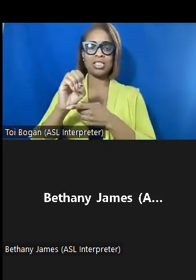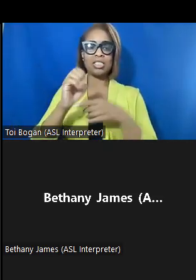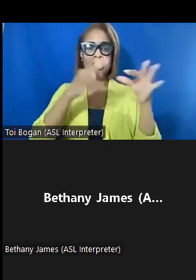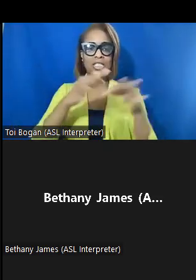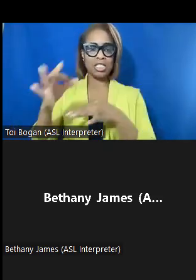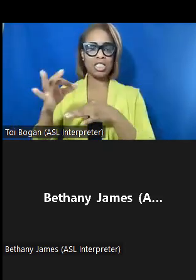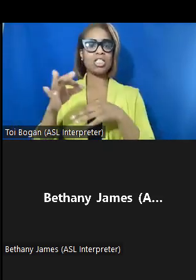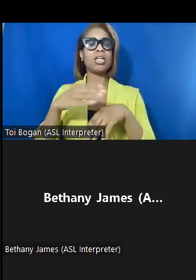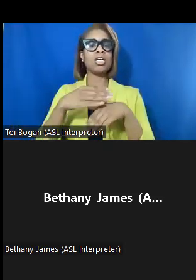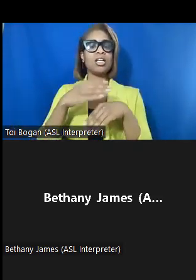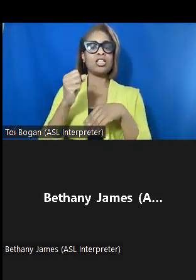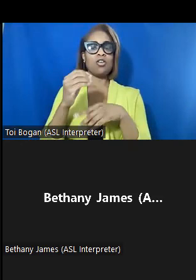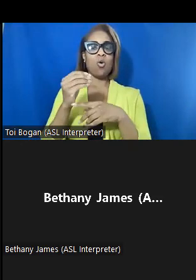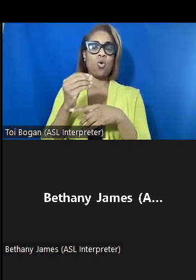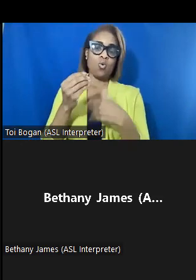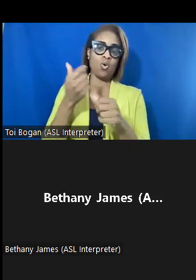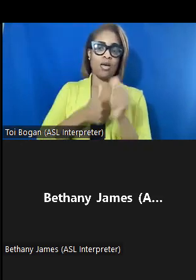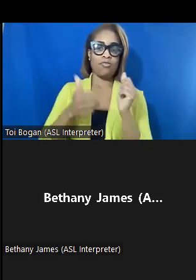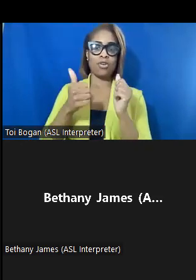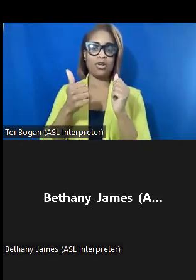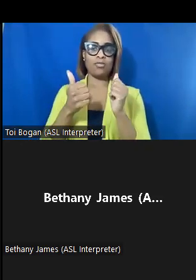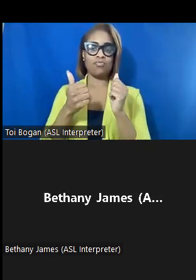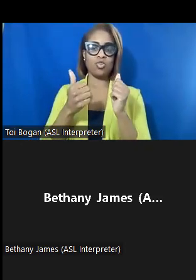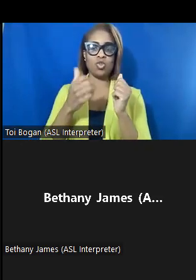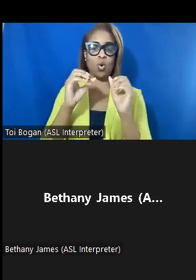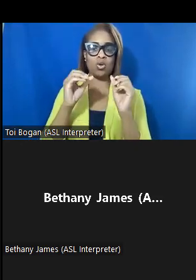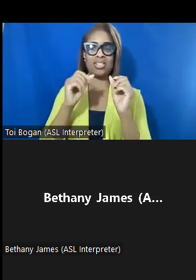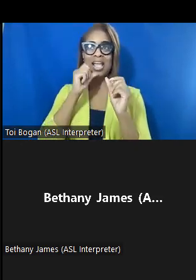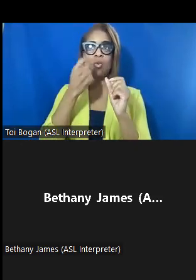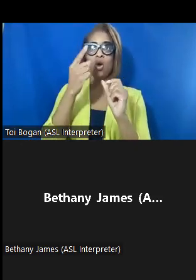And so every you know, there's no one size fits all assessment.